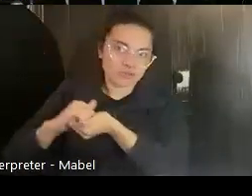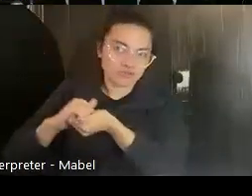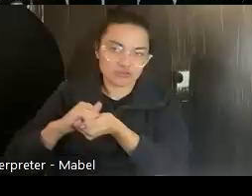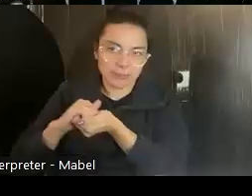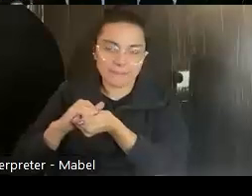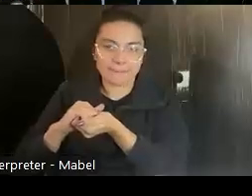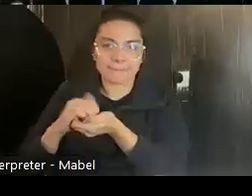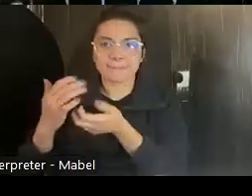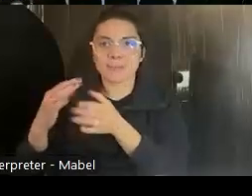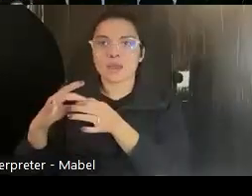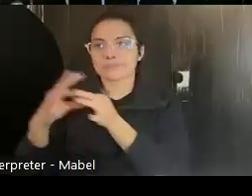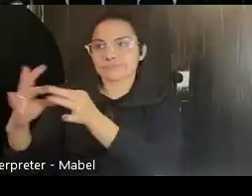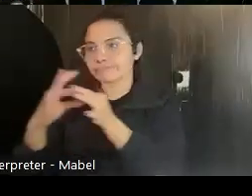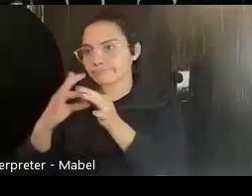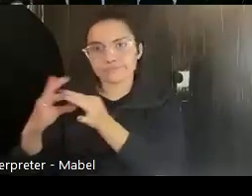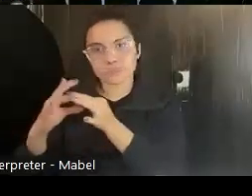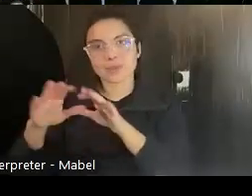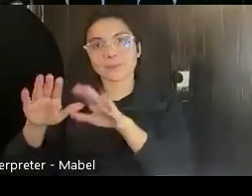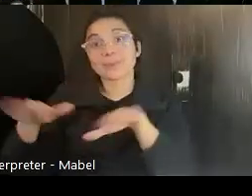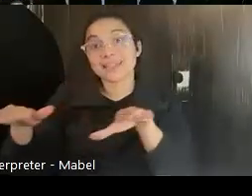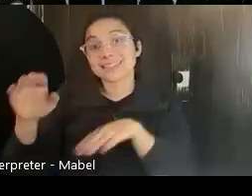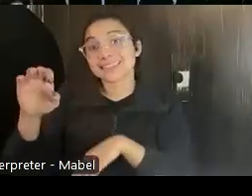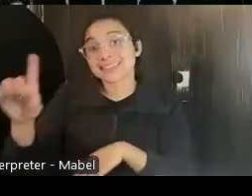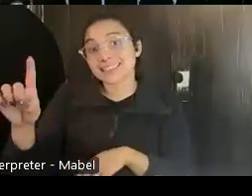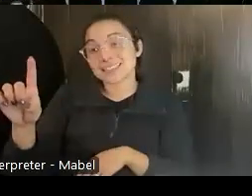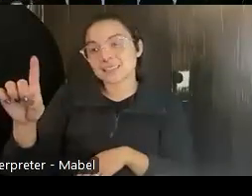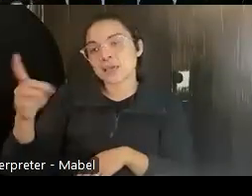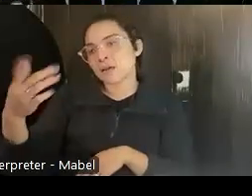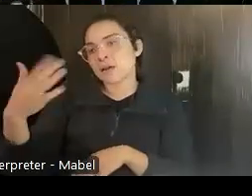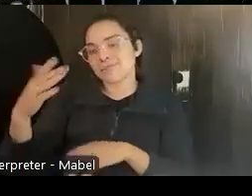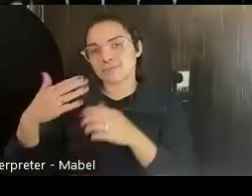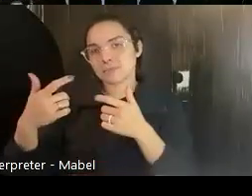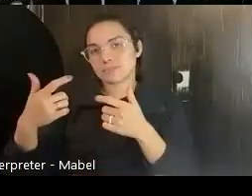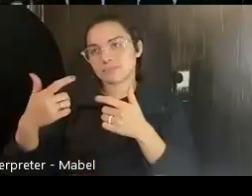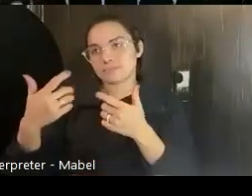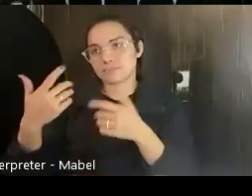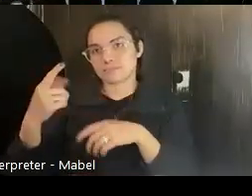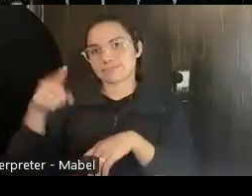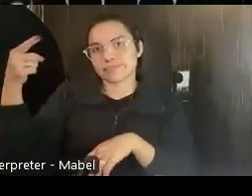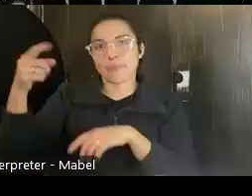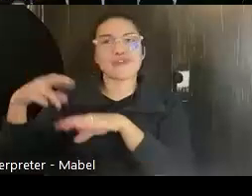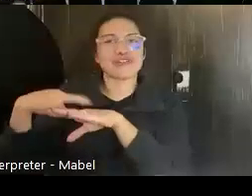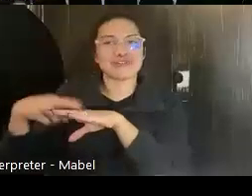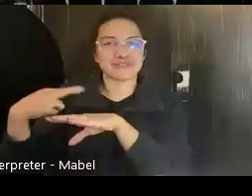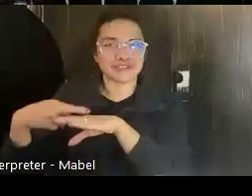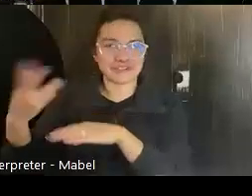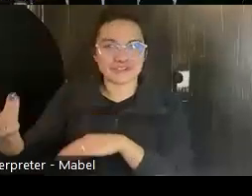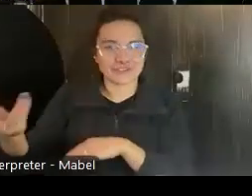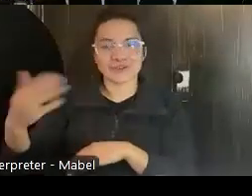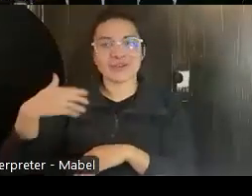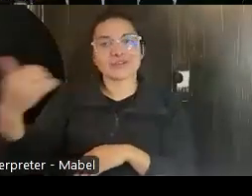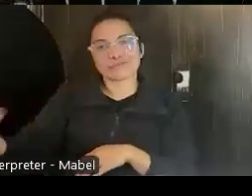the Peds Ed and they're one of our big refers we have a phone that they are able to contact